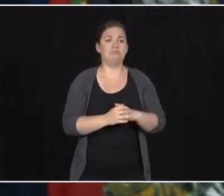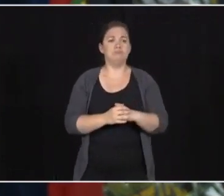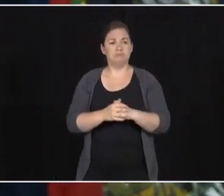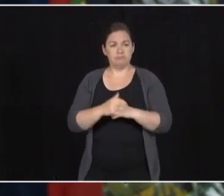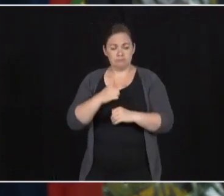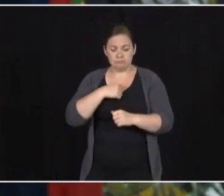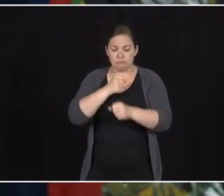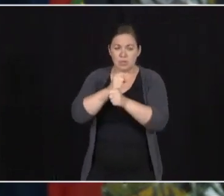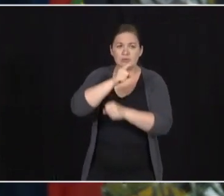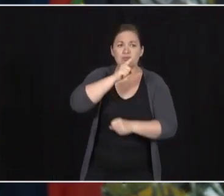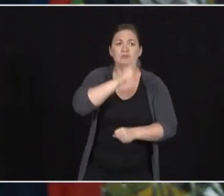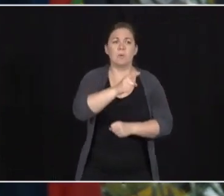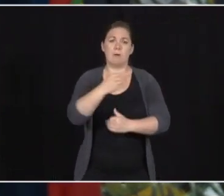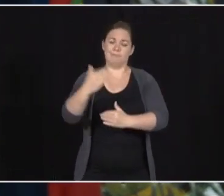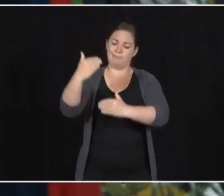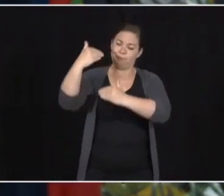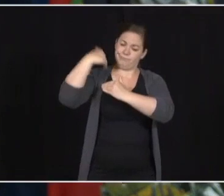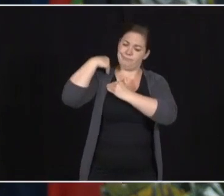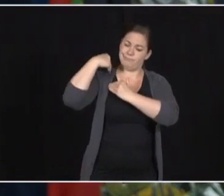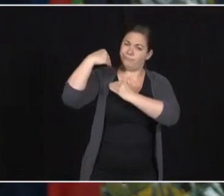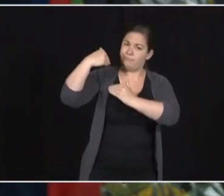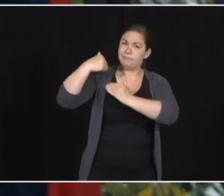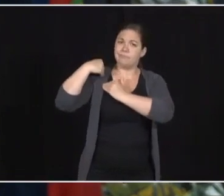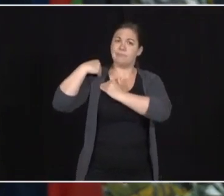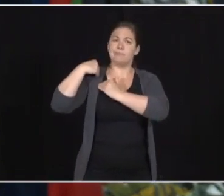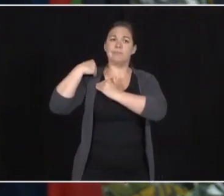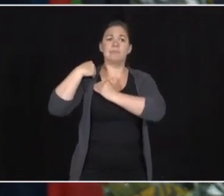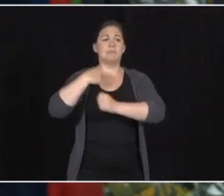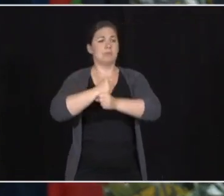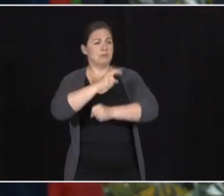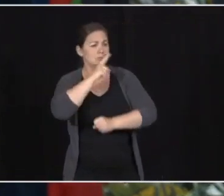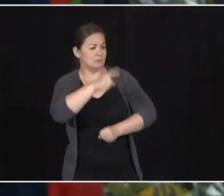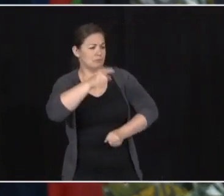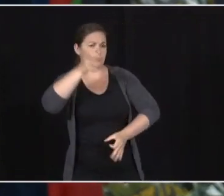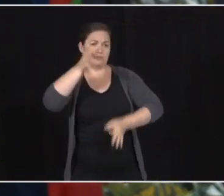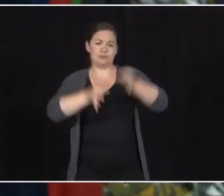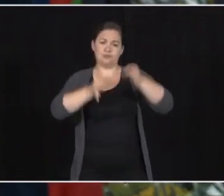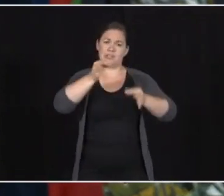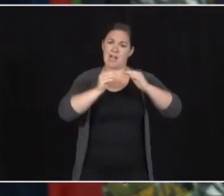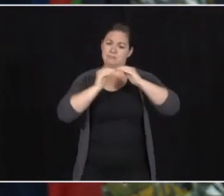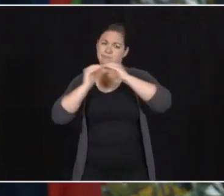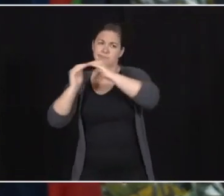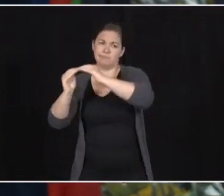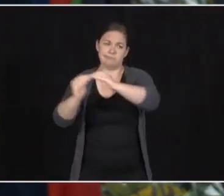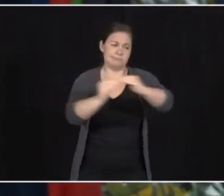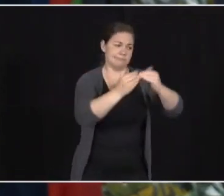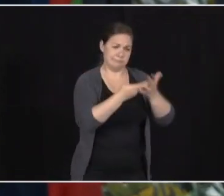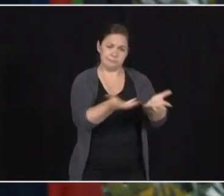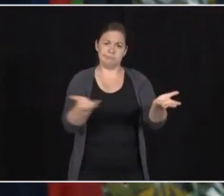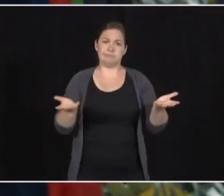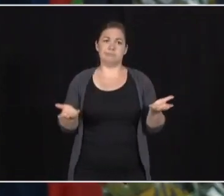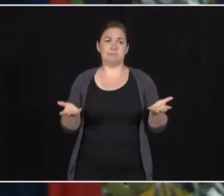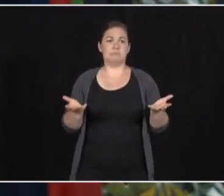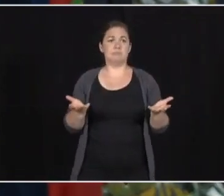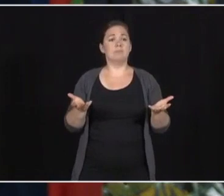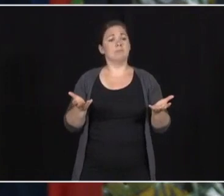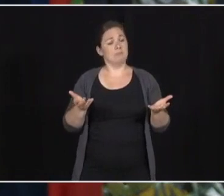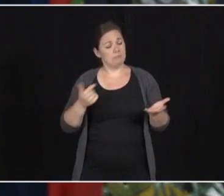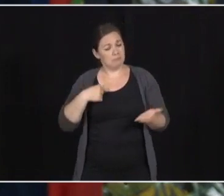That we can ensure there will be justice. And I stood at this podium day after day, I promised you there would be action. I promised you